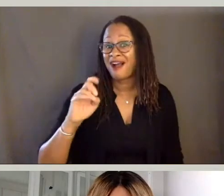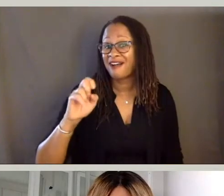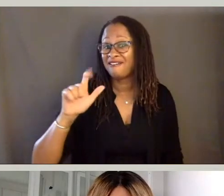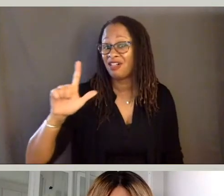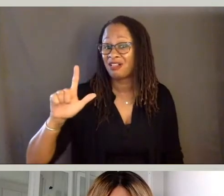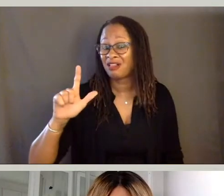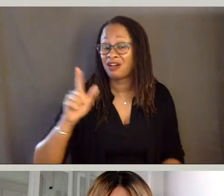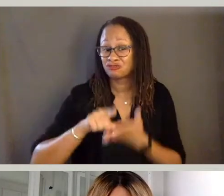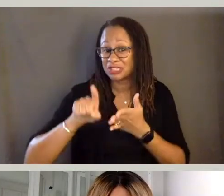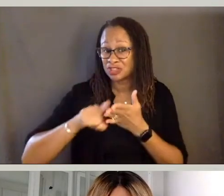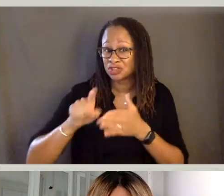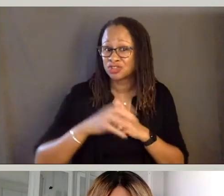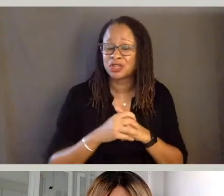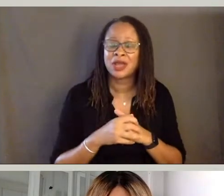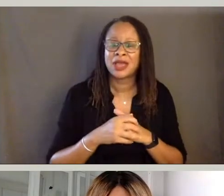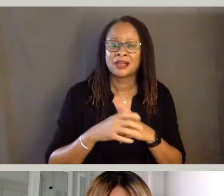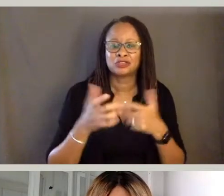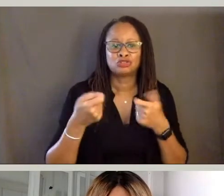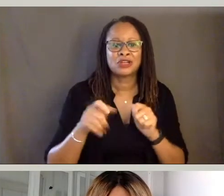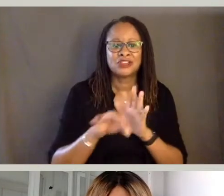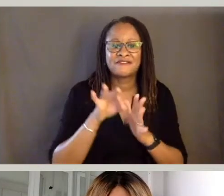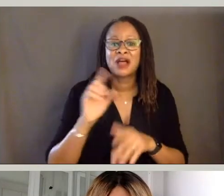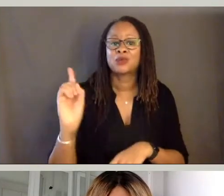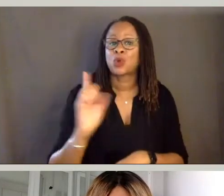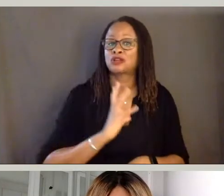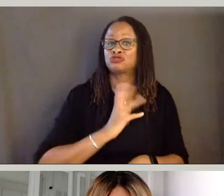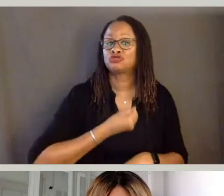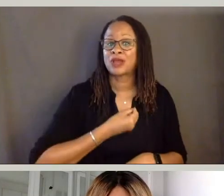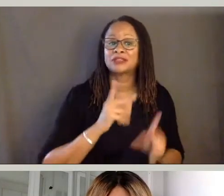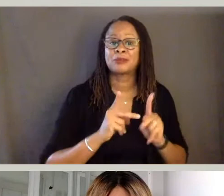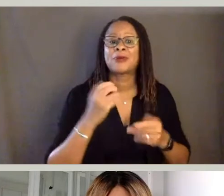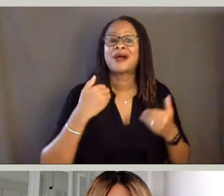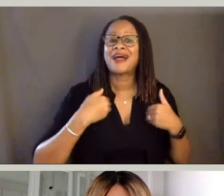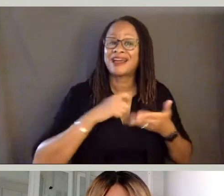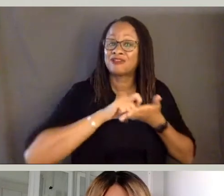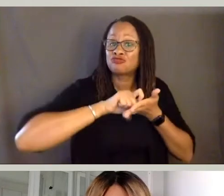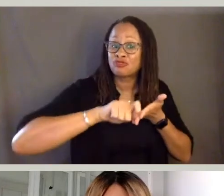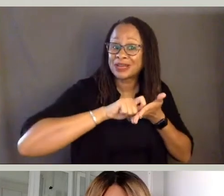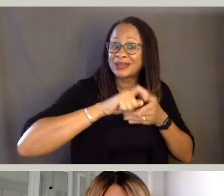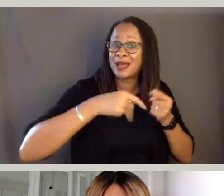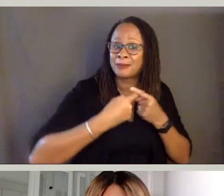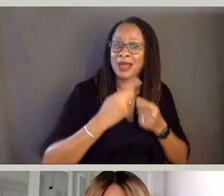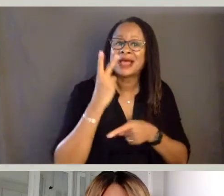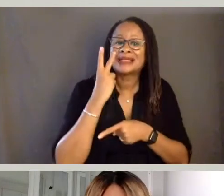was trying to find where trans people had written about seeing films in TV